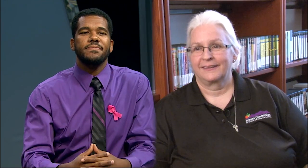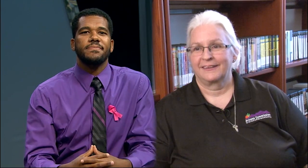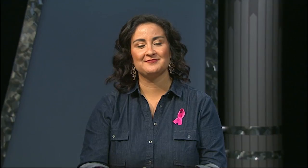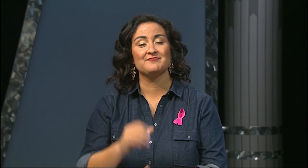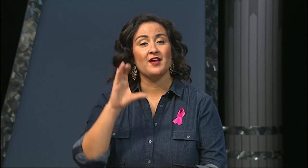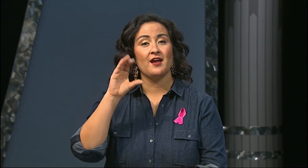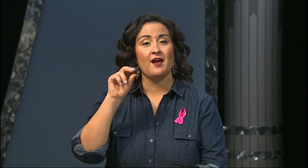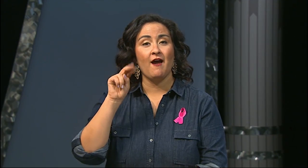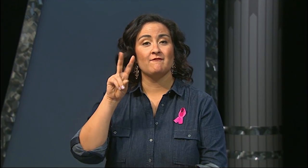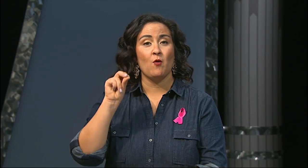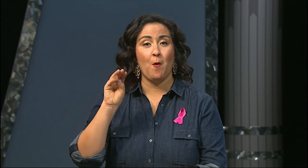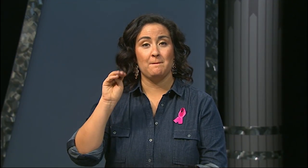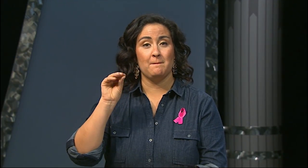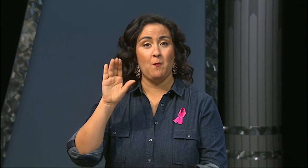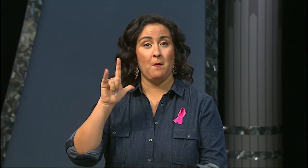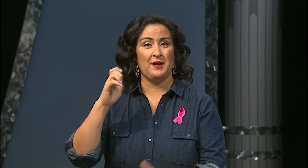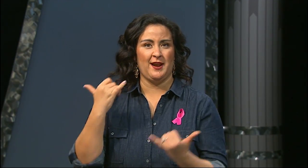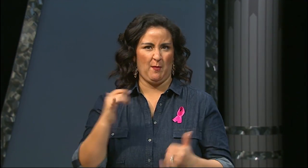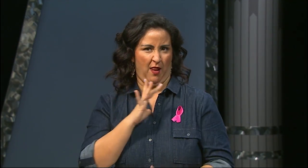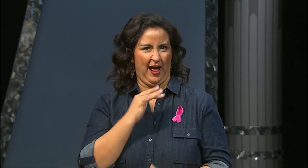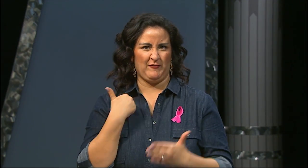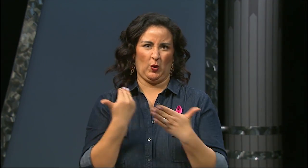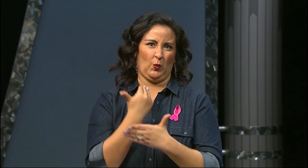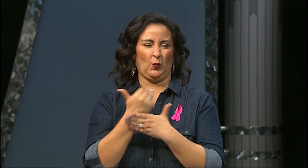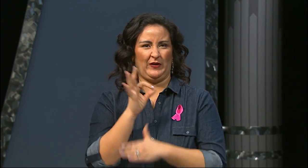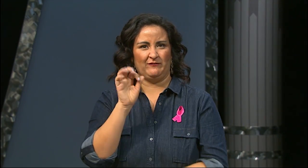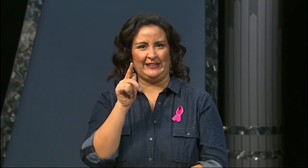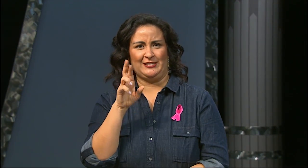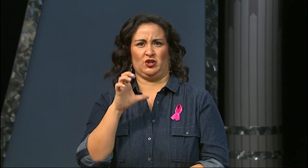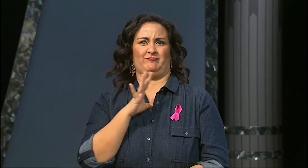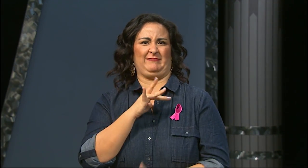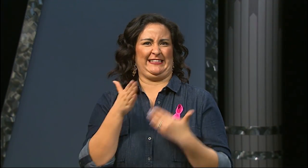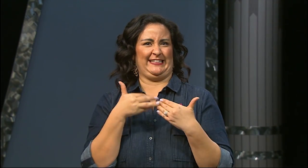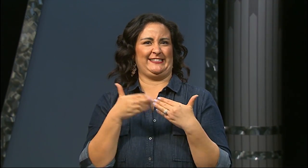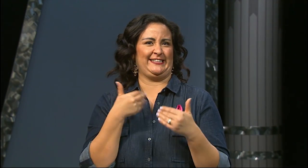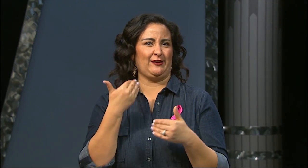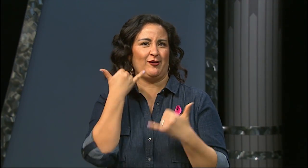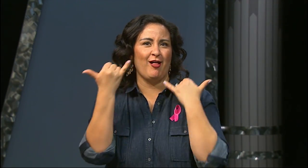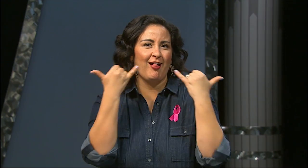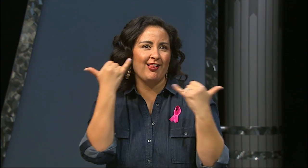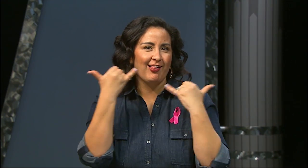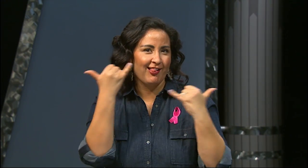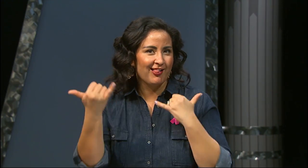A new feature on Convo Mobile is making phone calls even easier for users.